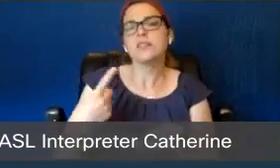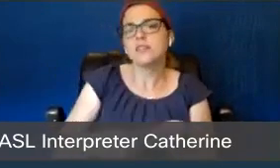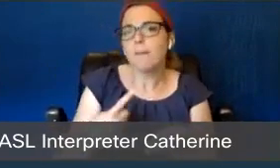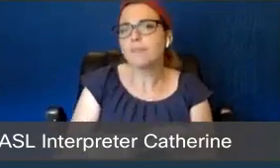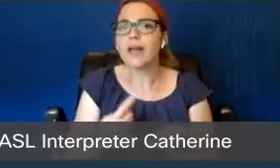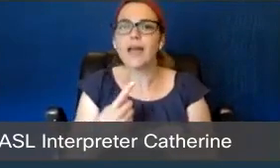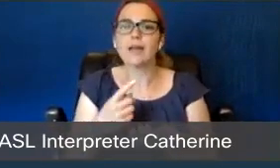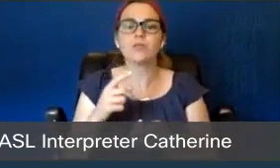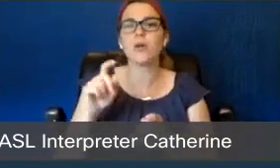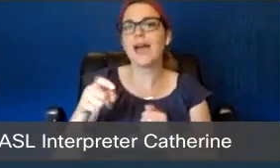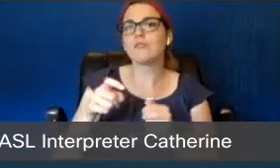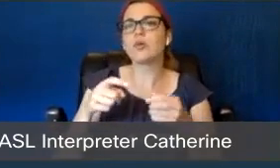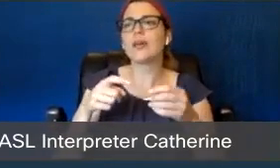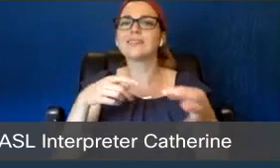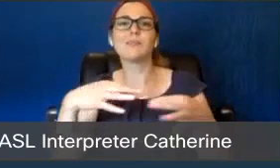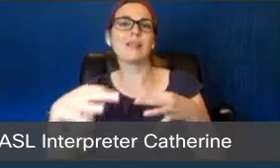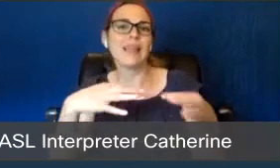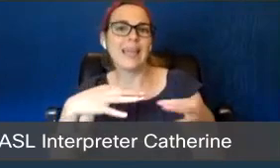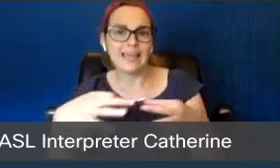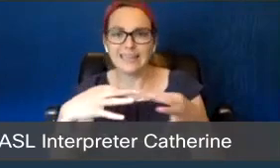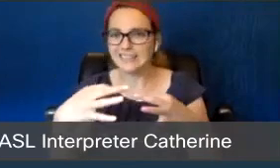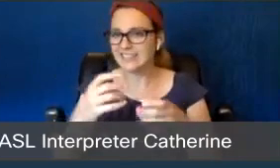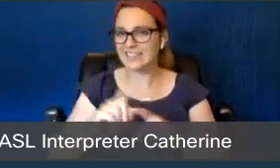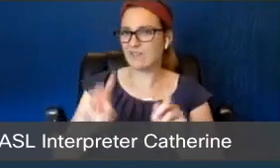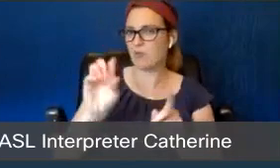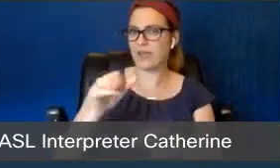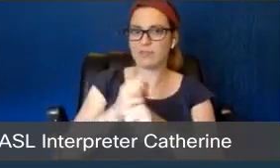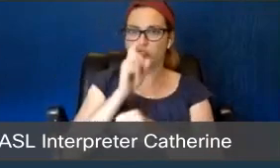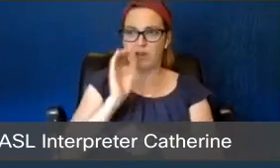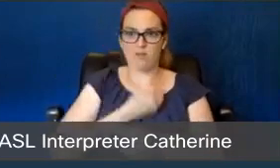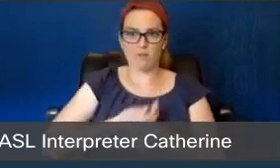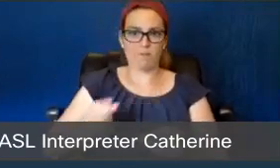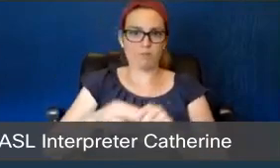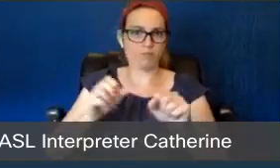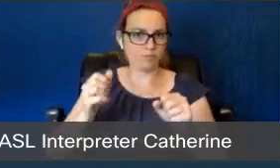or our participants can actually understand it better. Sometimes we may get caught up in our verbiage,